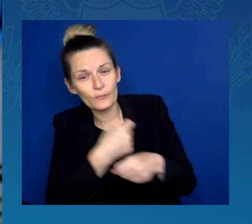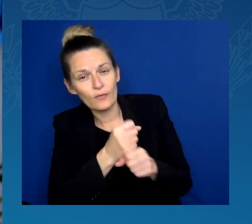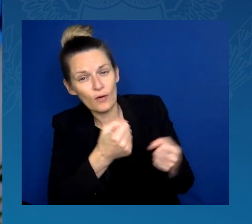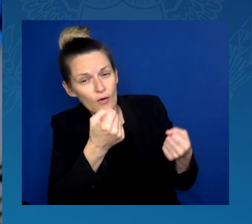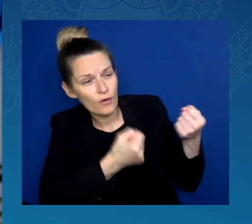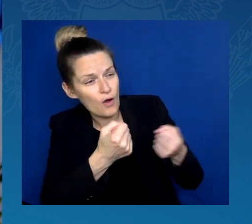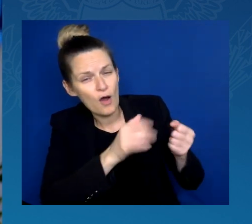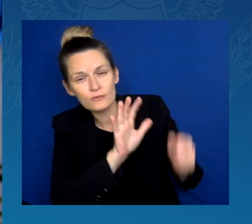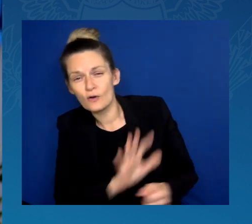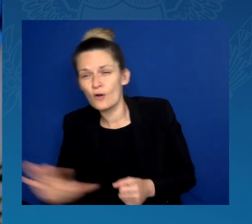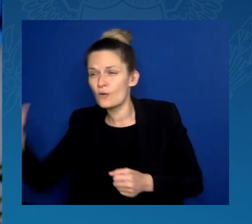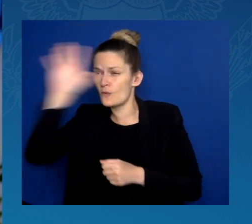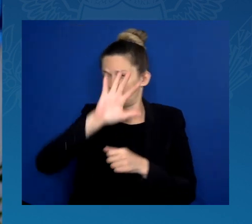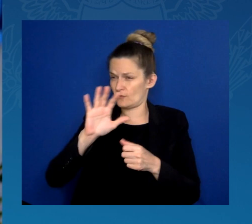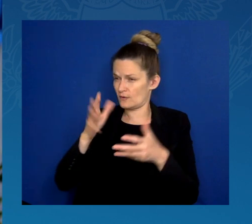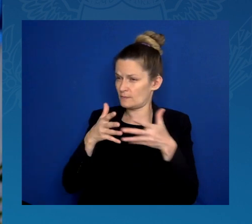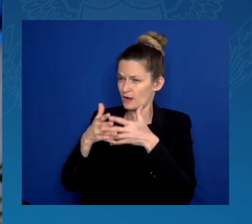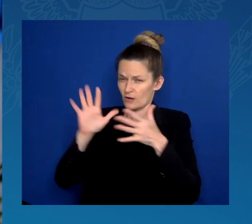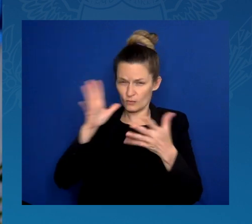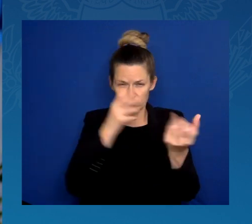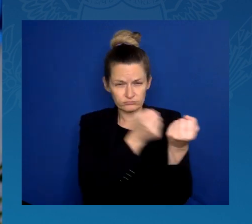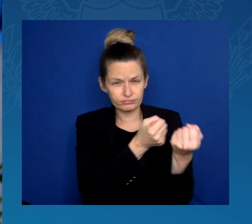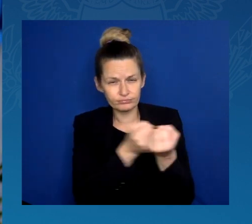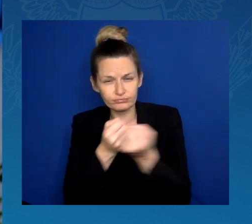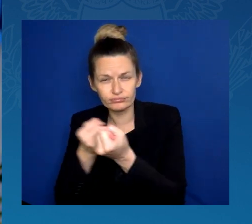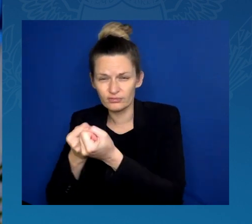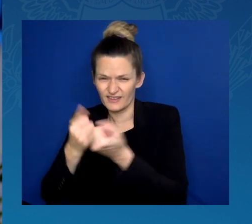in steel towns and in coal country,